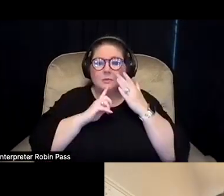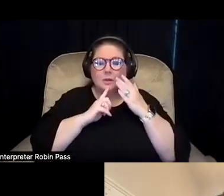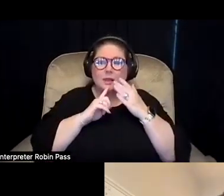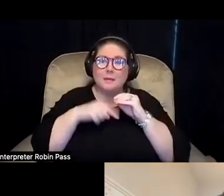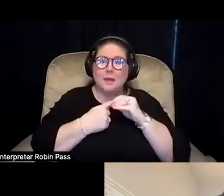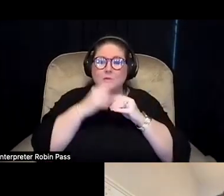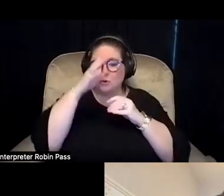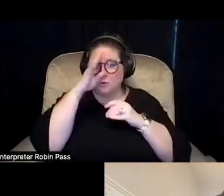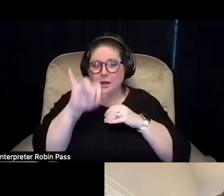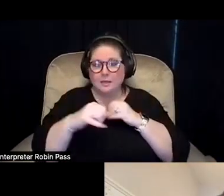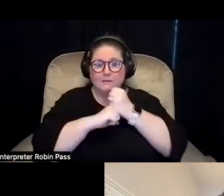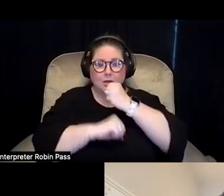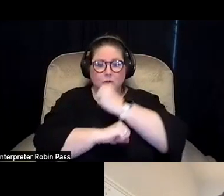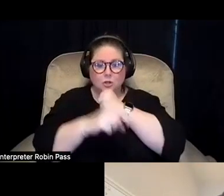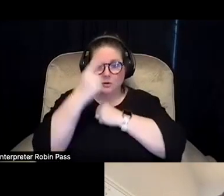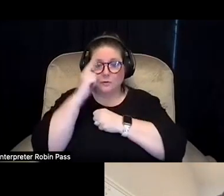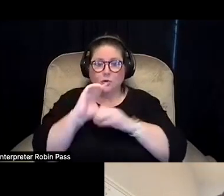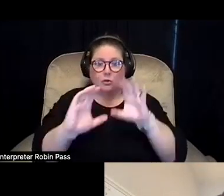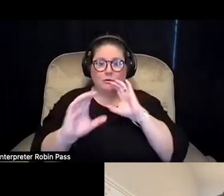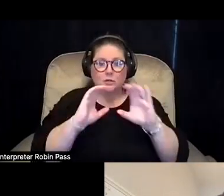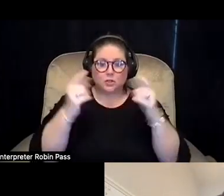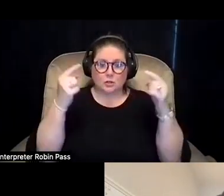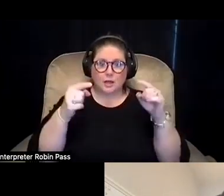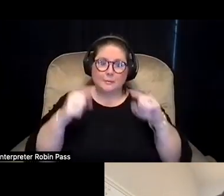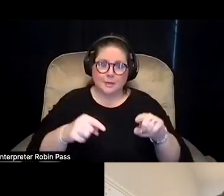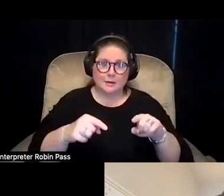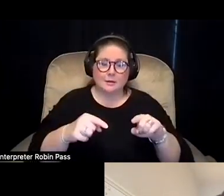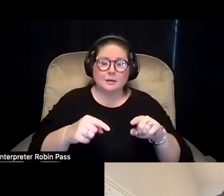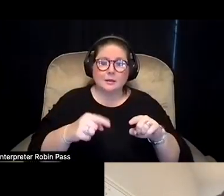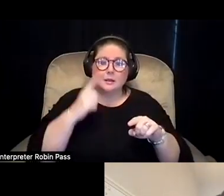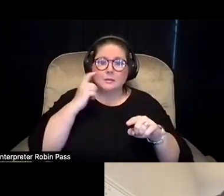foundation for those conversations to happen um because they need to happen